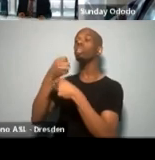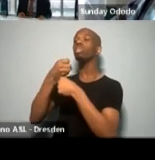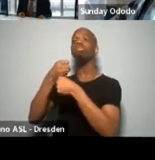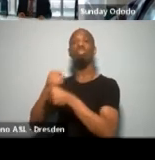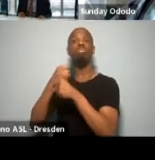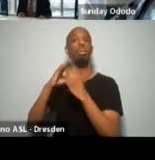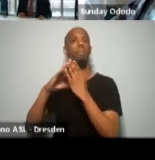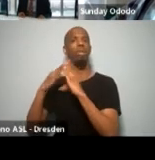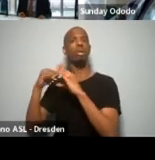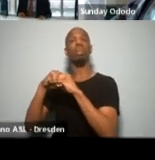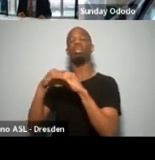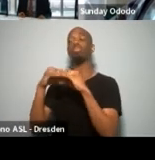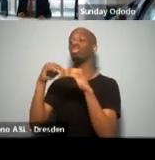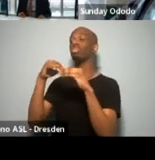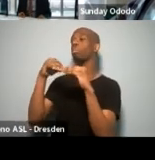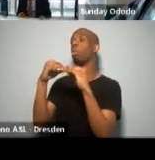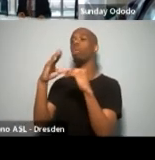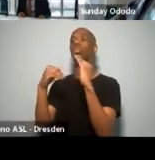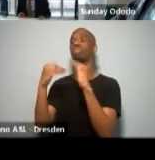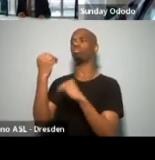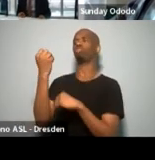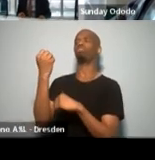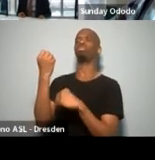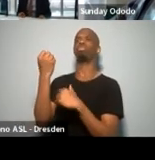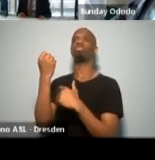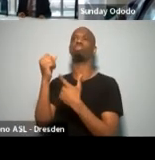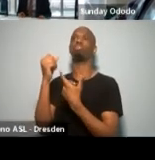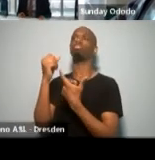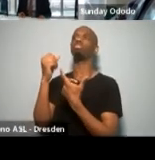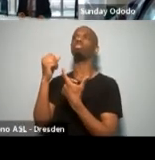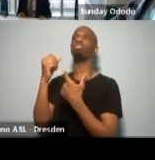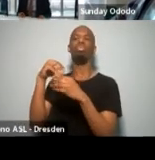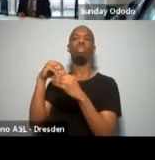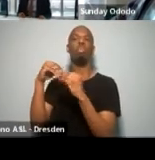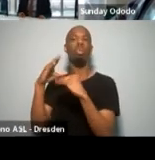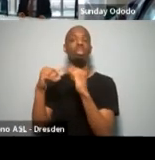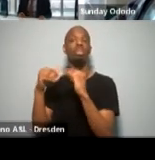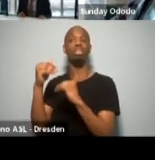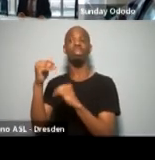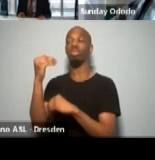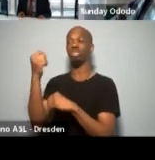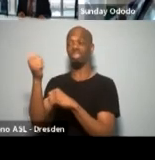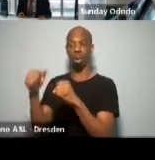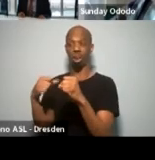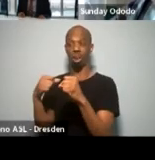that cross four continents. This connects nicely with the theme of the book launch, both soft power